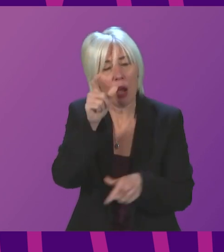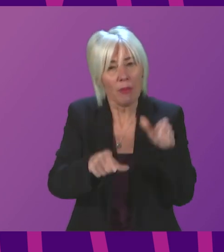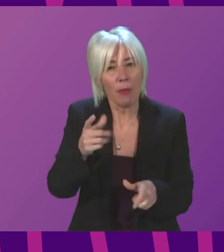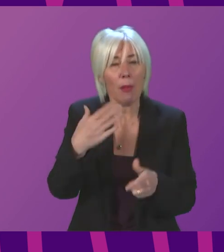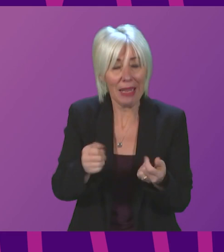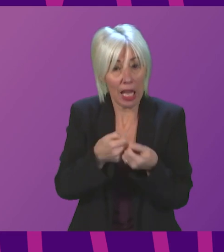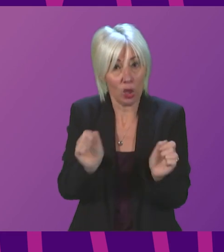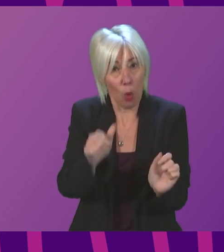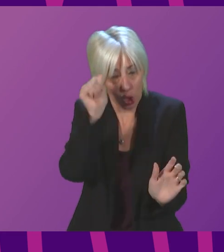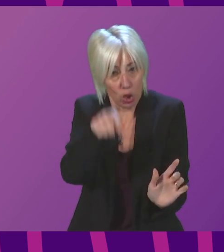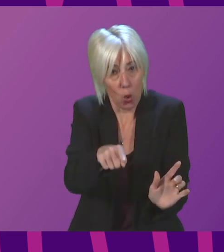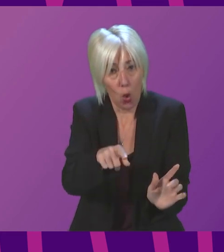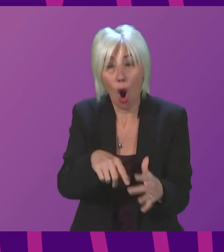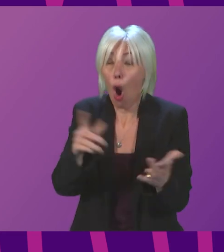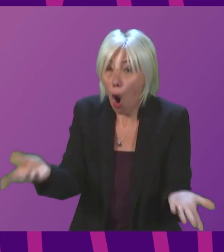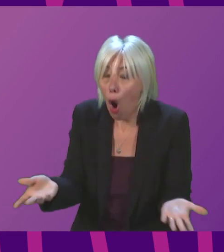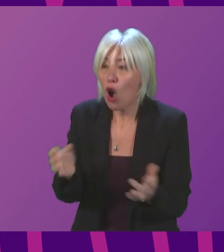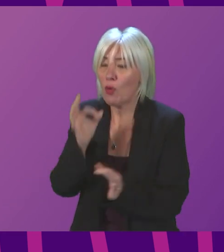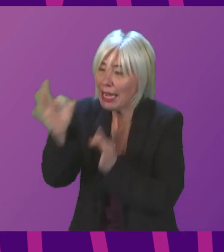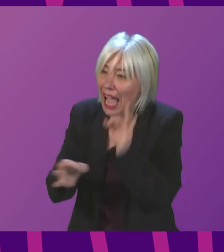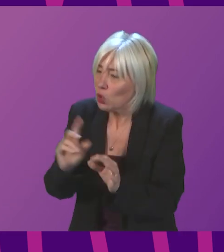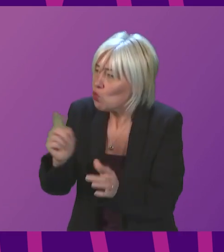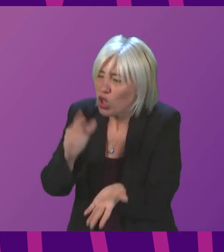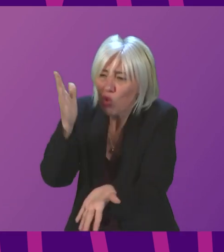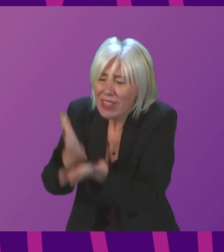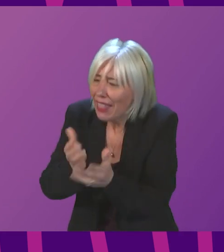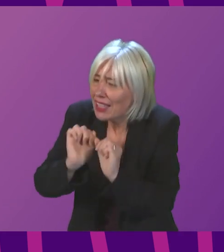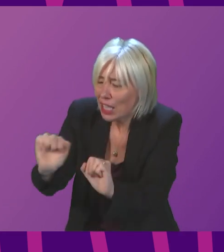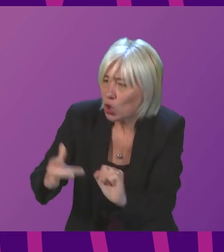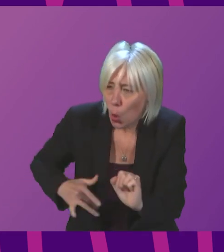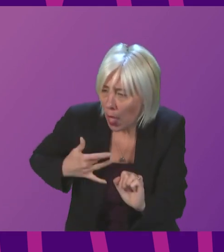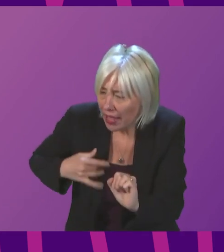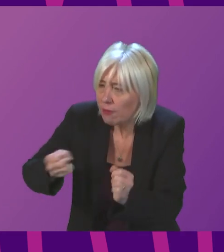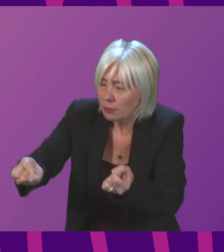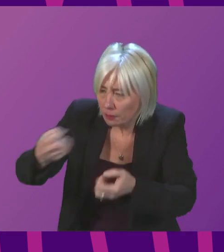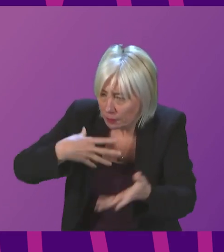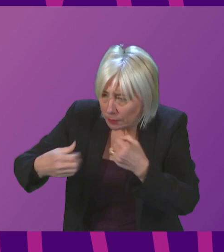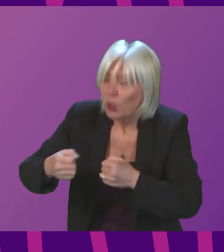understand the reality that young people face and then provide them with the guidance, advice